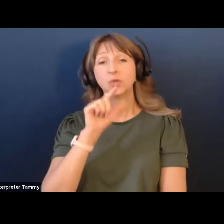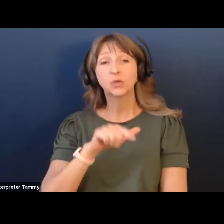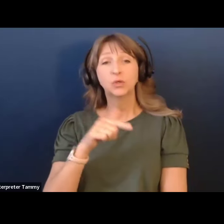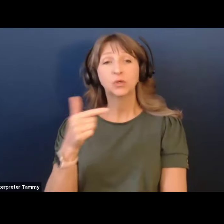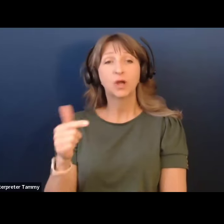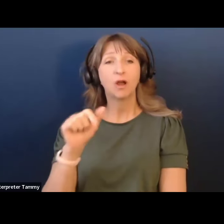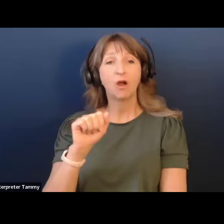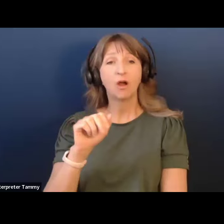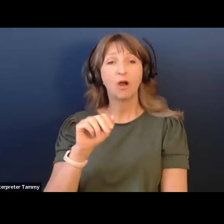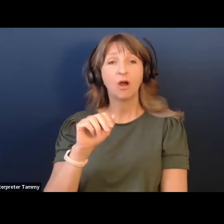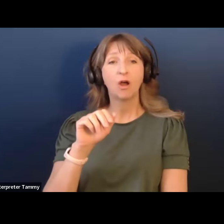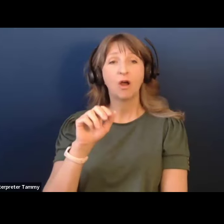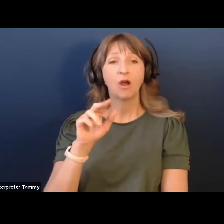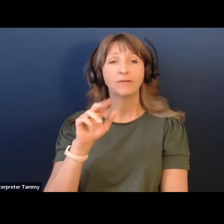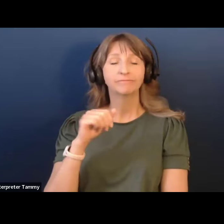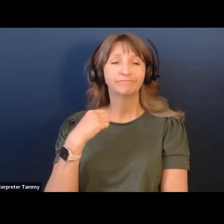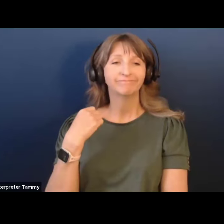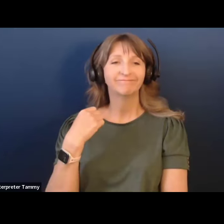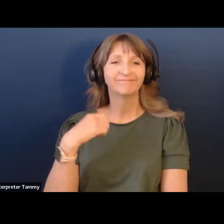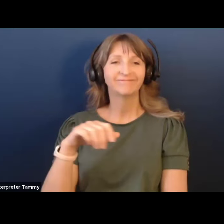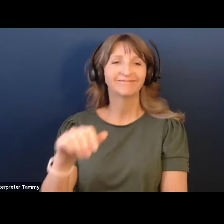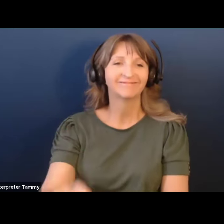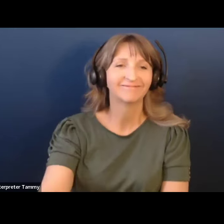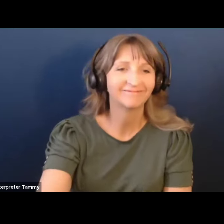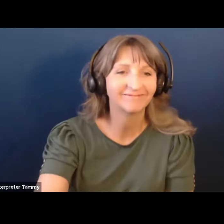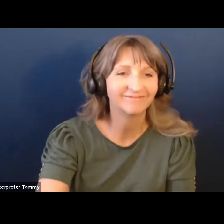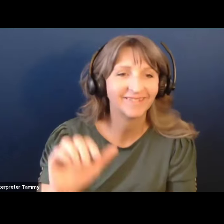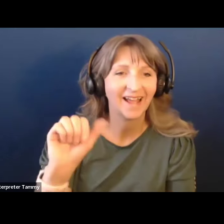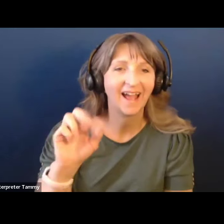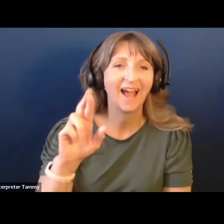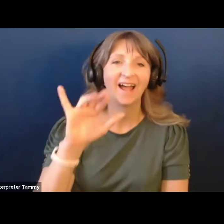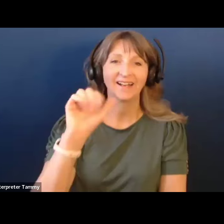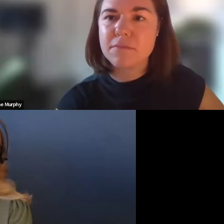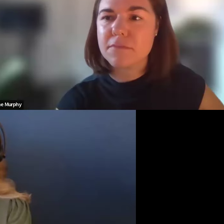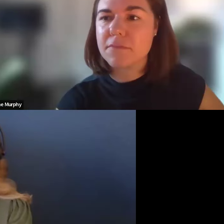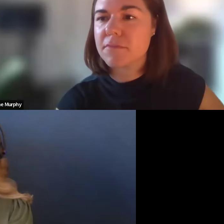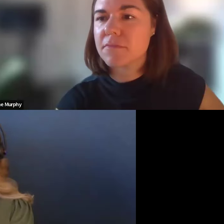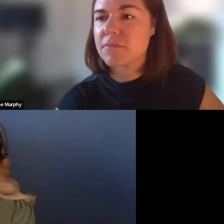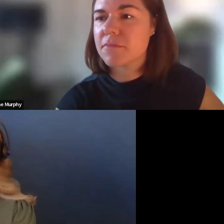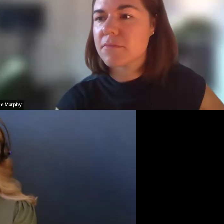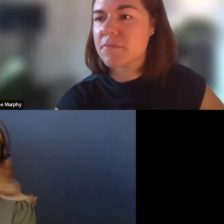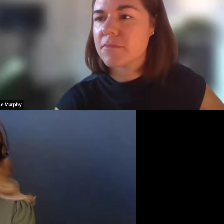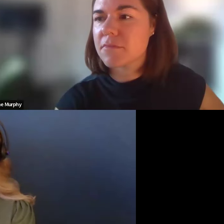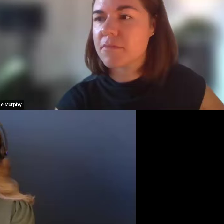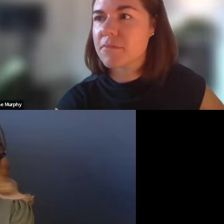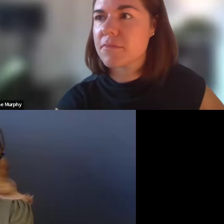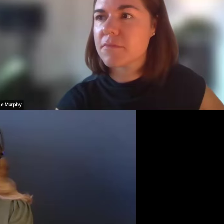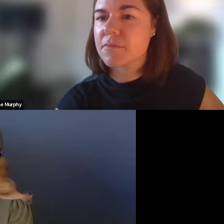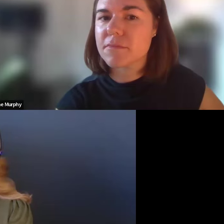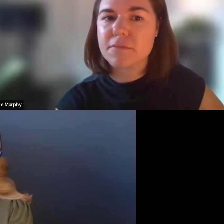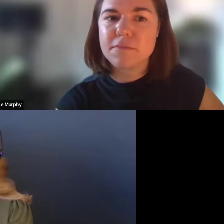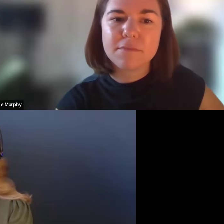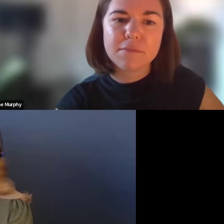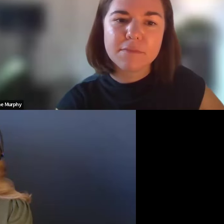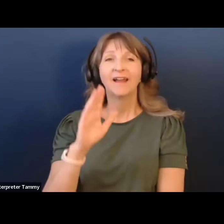Ariya: Thank you so much, Jamila. Hi, everyone! Thank you very hutch for your time today.